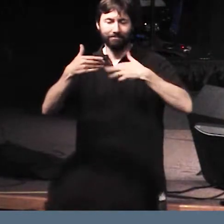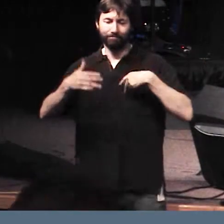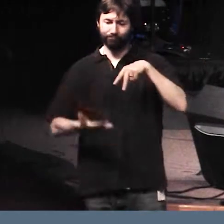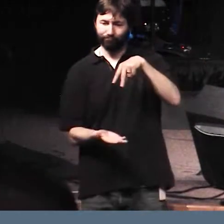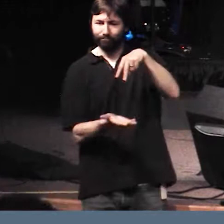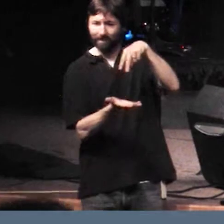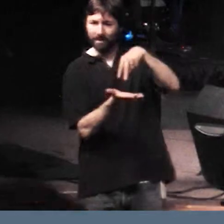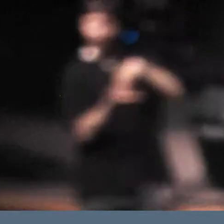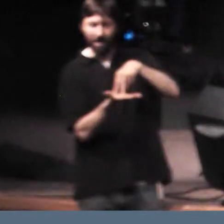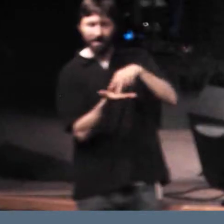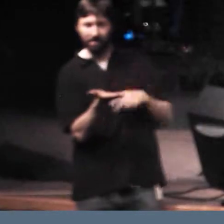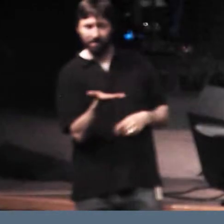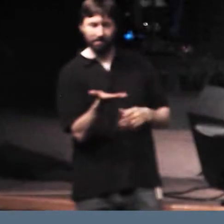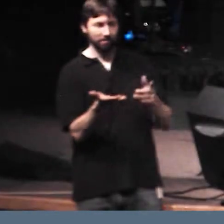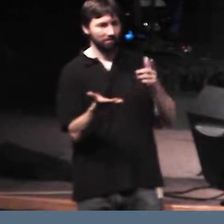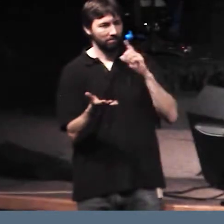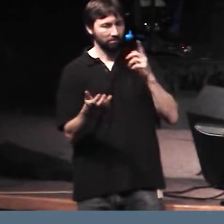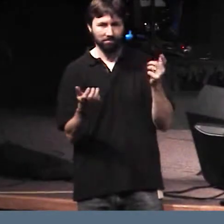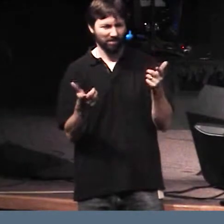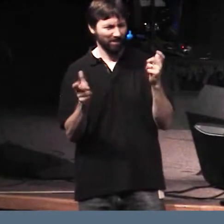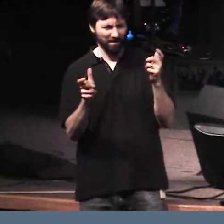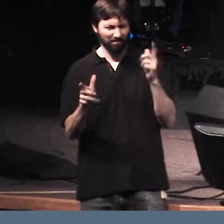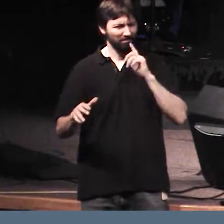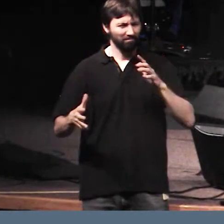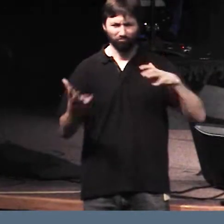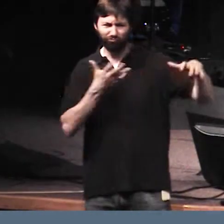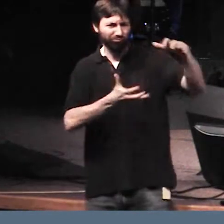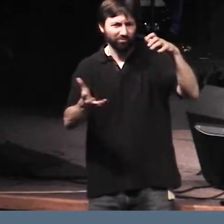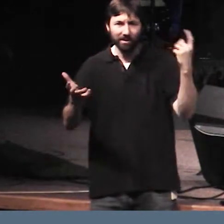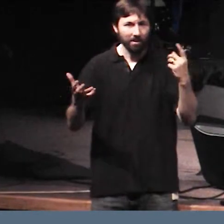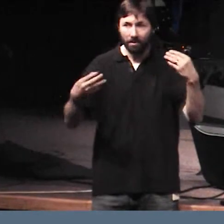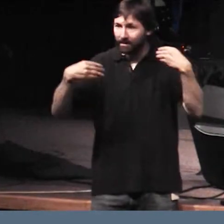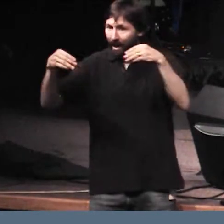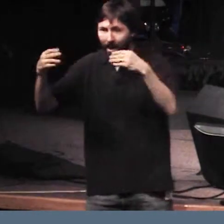city gate all of a sudden there was this huge commotion I thought hey there must be a stable sale going on